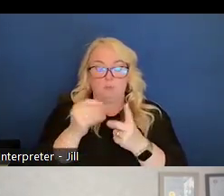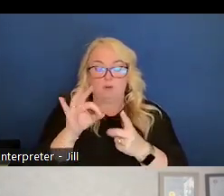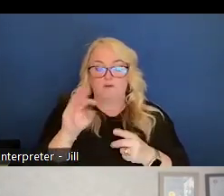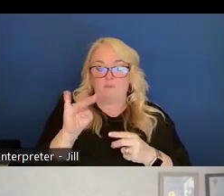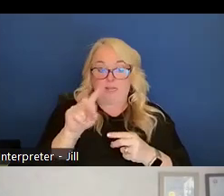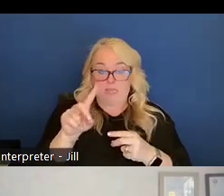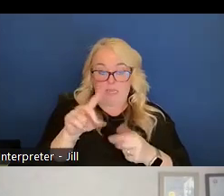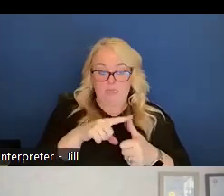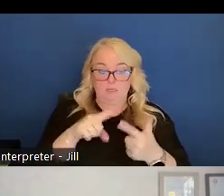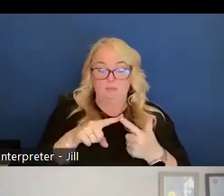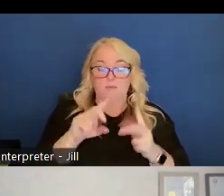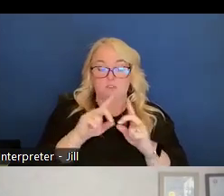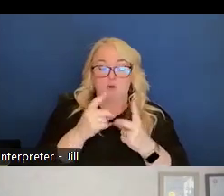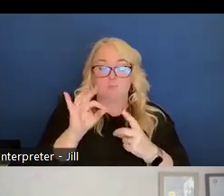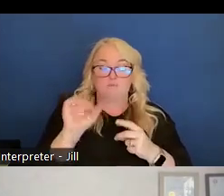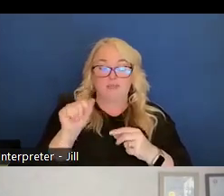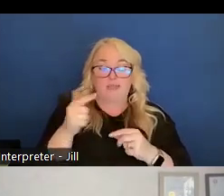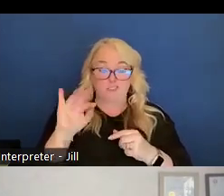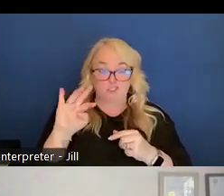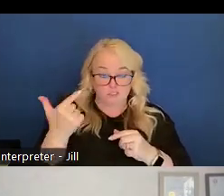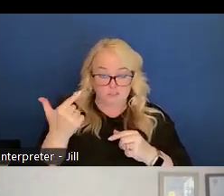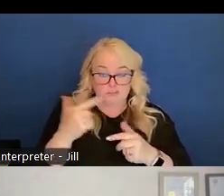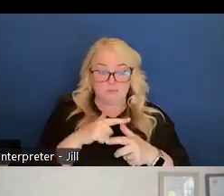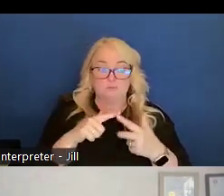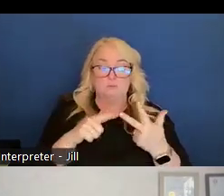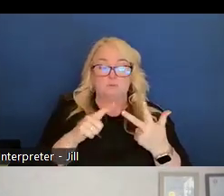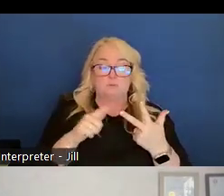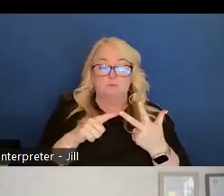Ohio Department of Aging, and also the Ohio Department of